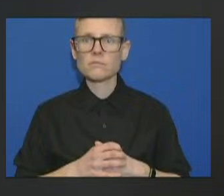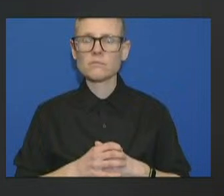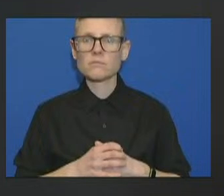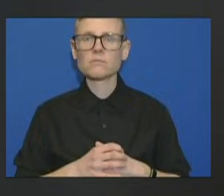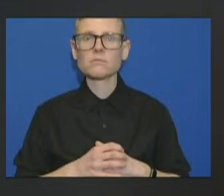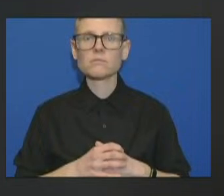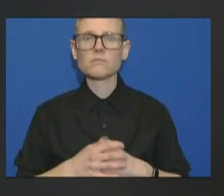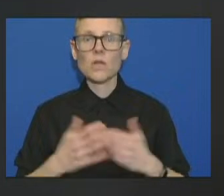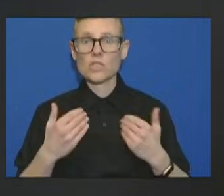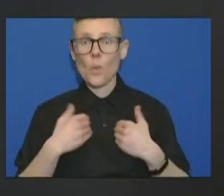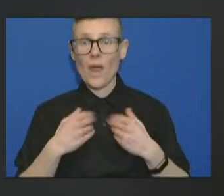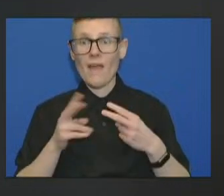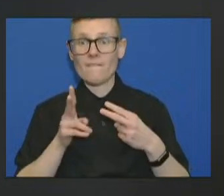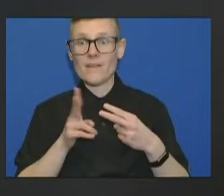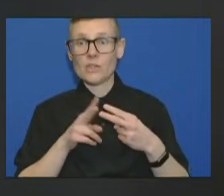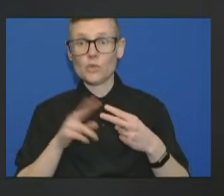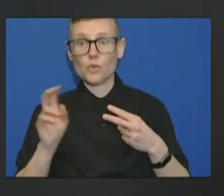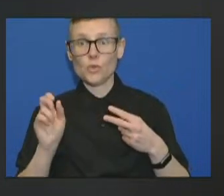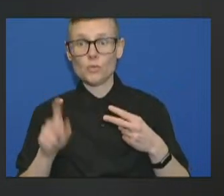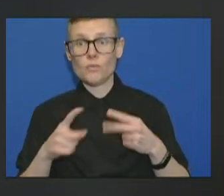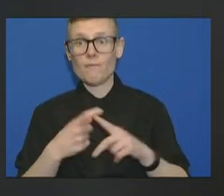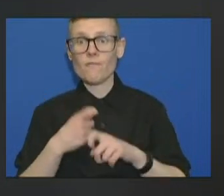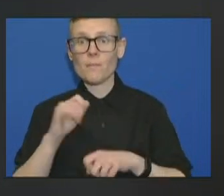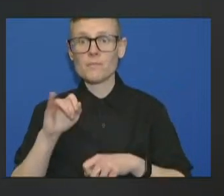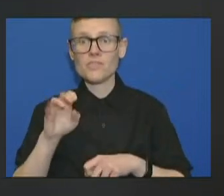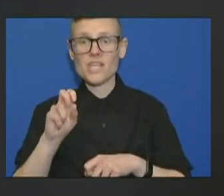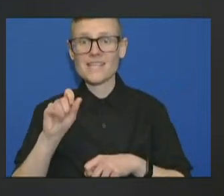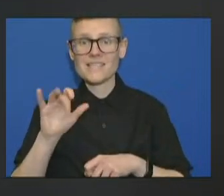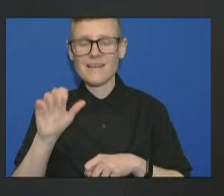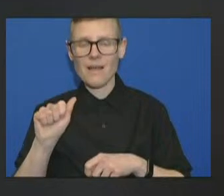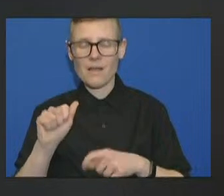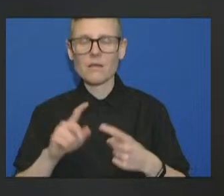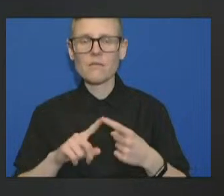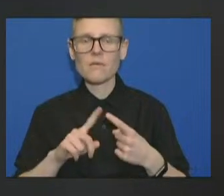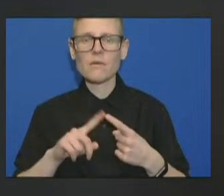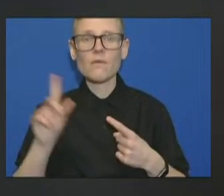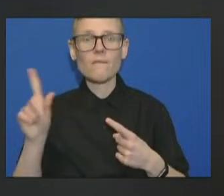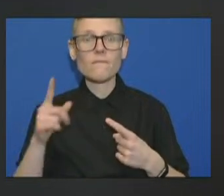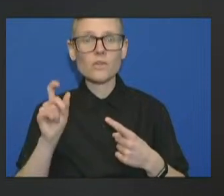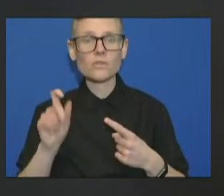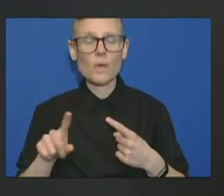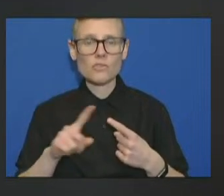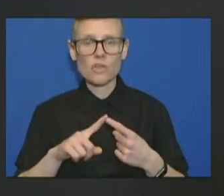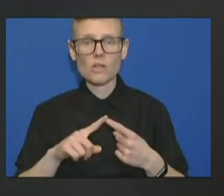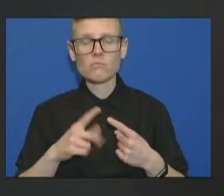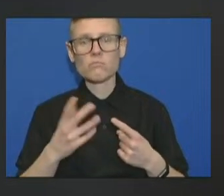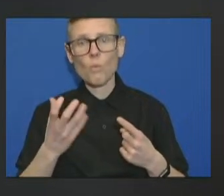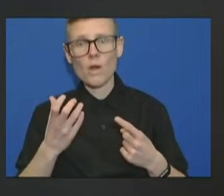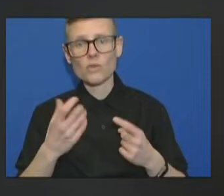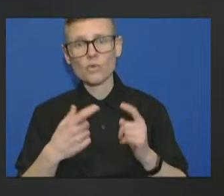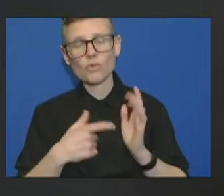as they as they are. Okay, I've